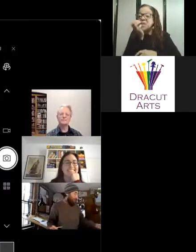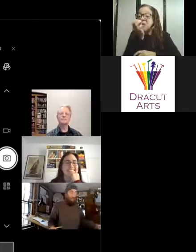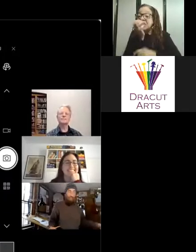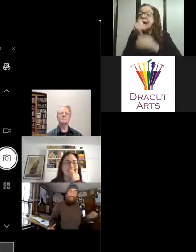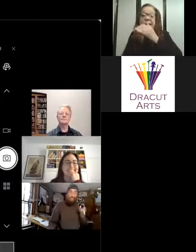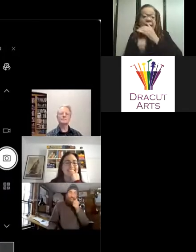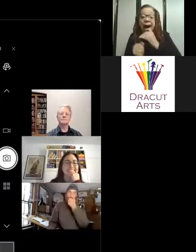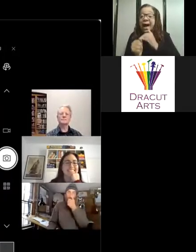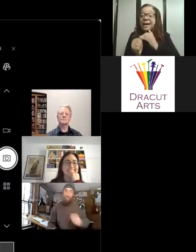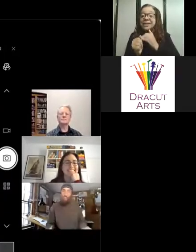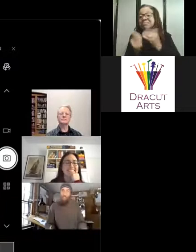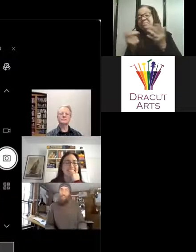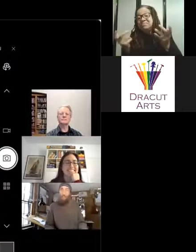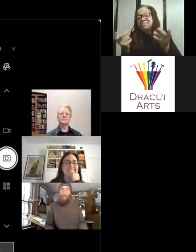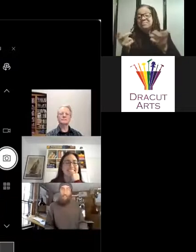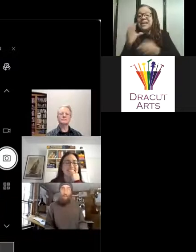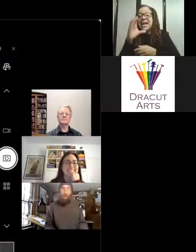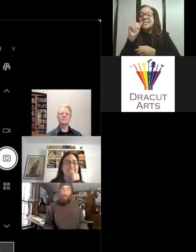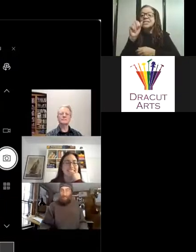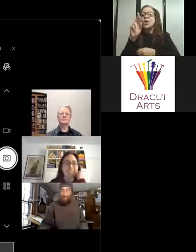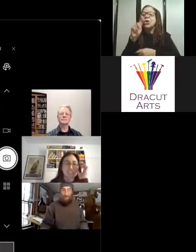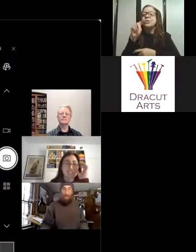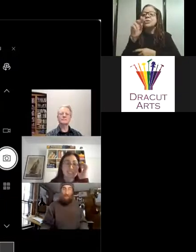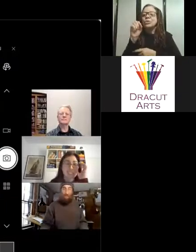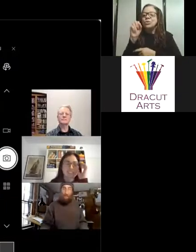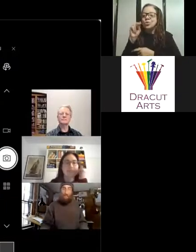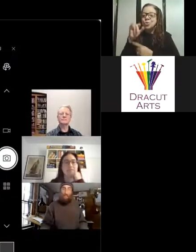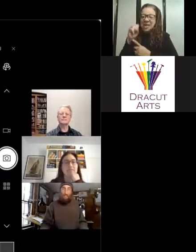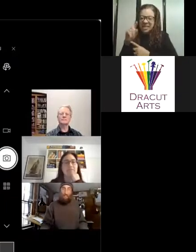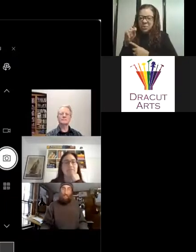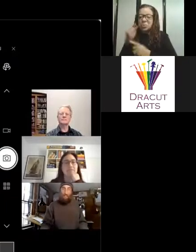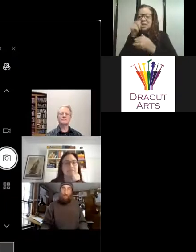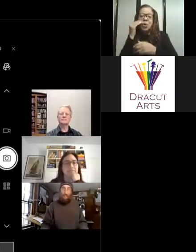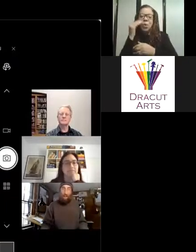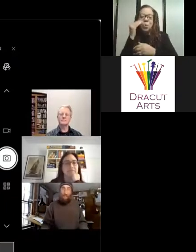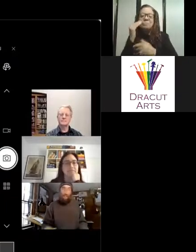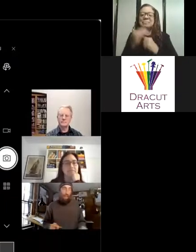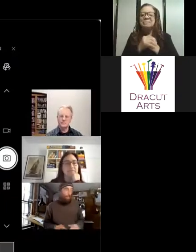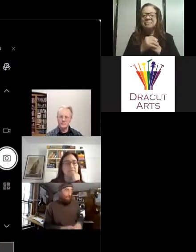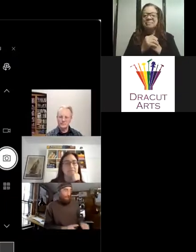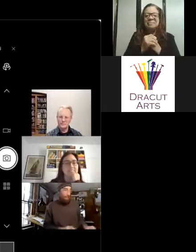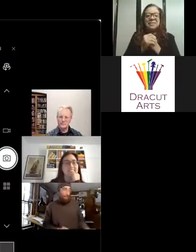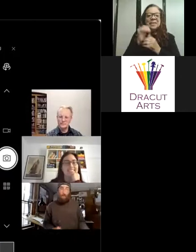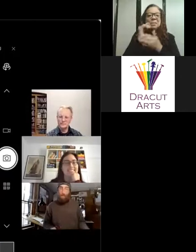shortcuts as cartoonists we can get away with. Um, maybe as a figure painter I might not be able